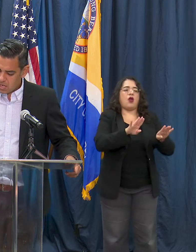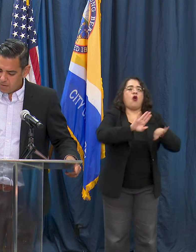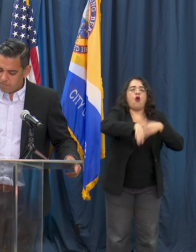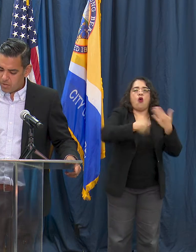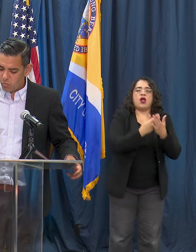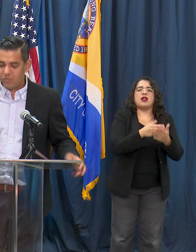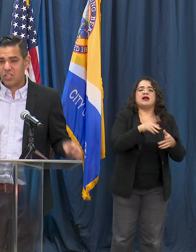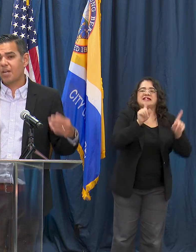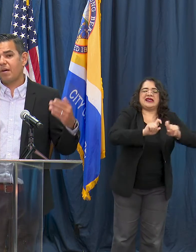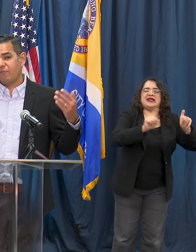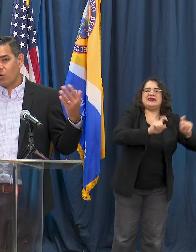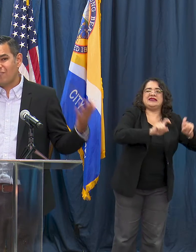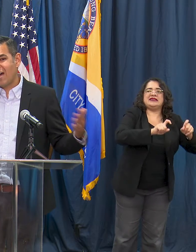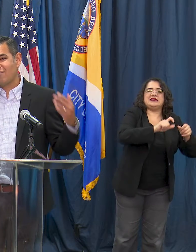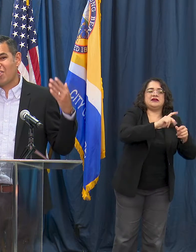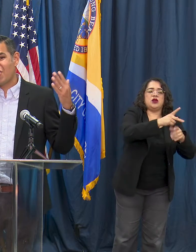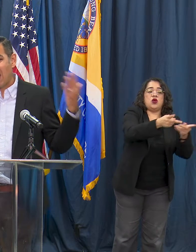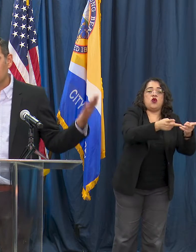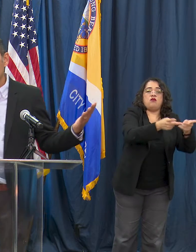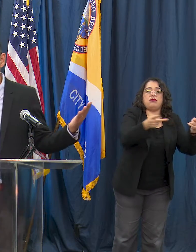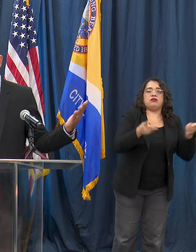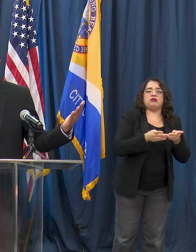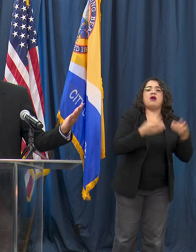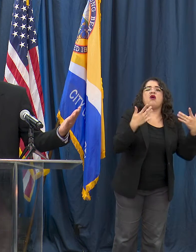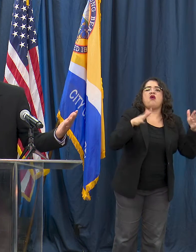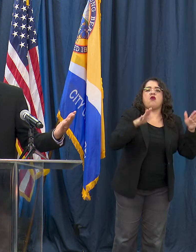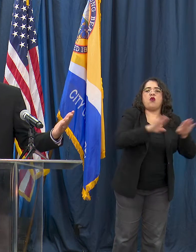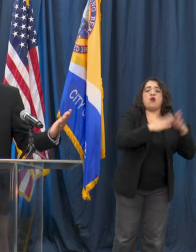We've done about 45,000 tests in Long Beach